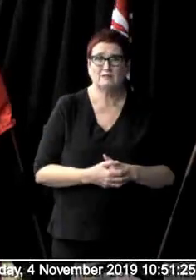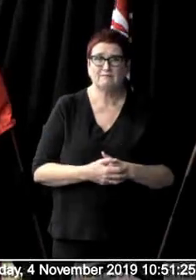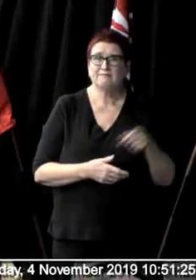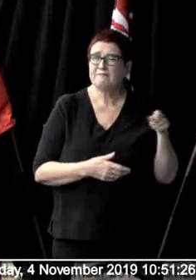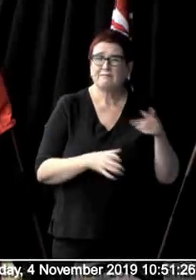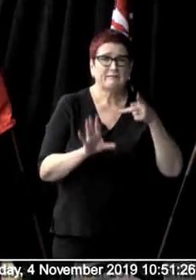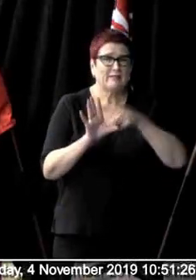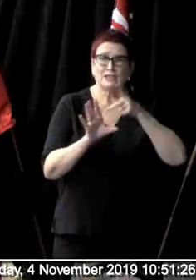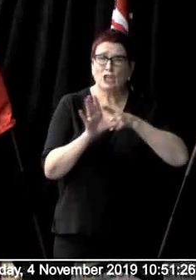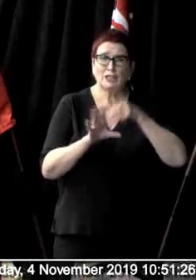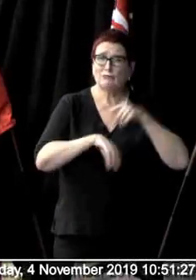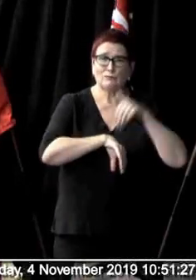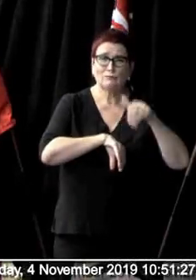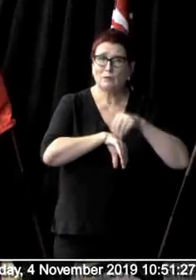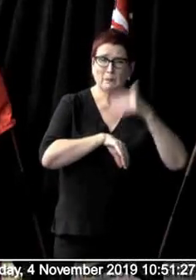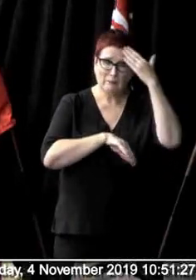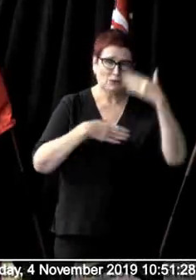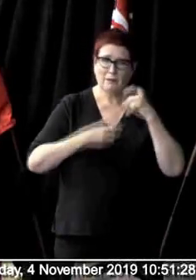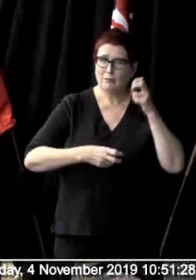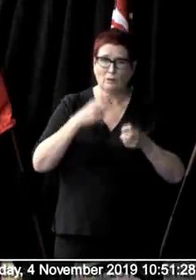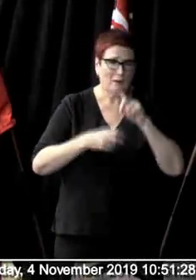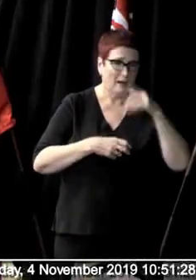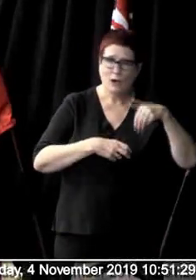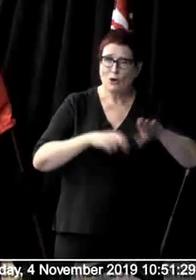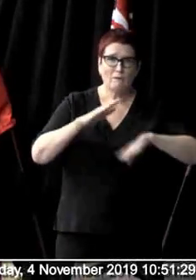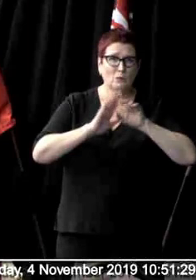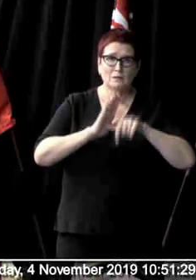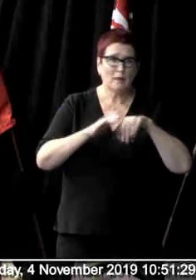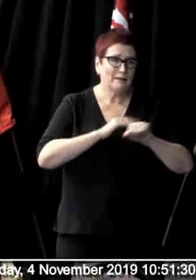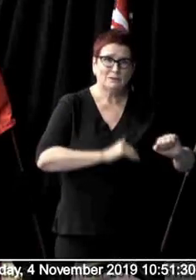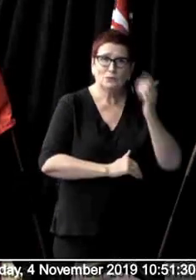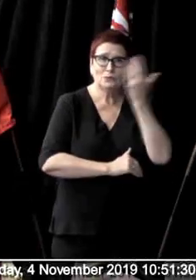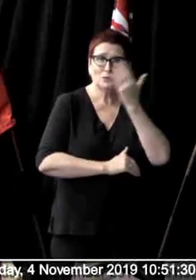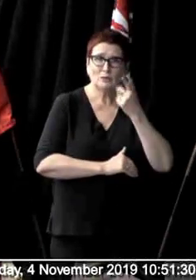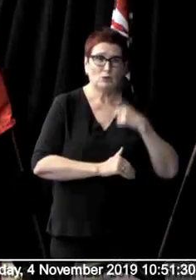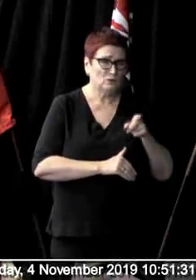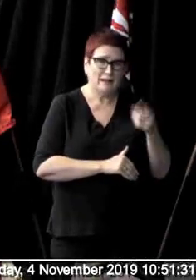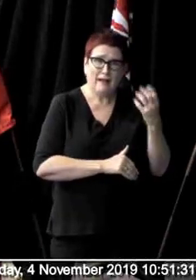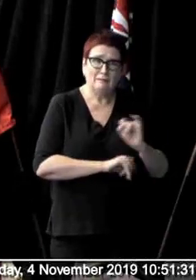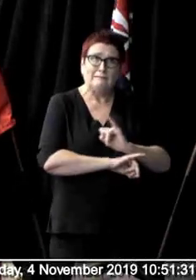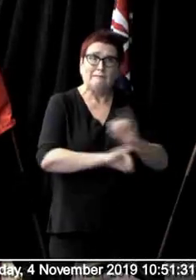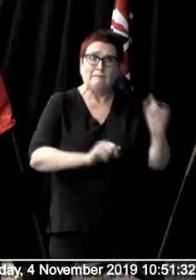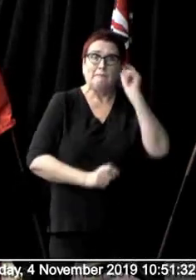to attend full-time due to severe and ongoing anxiety, where we pay exorbitant